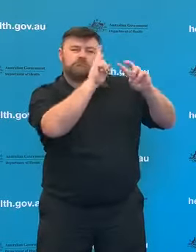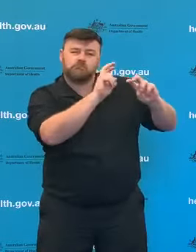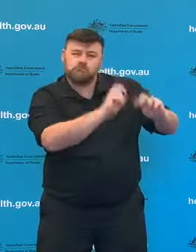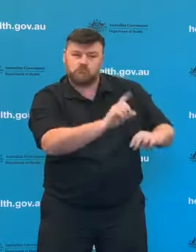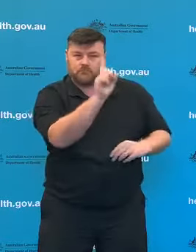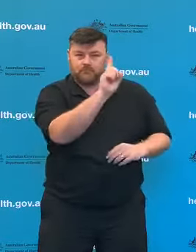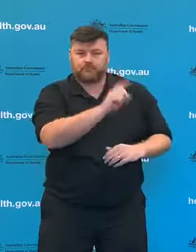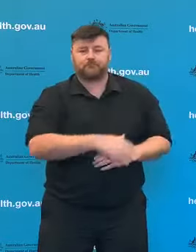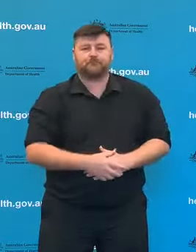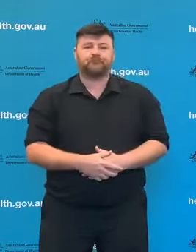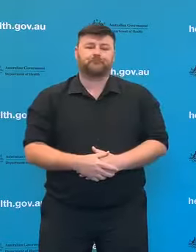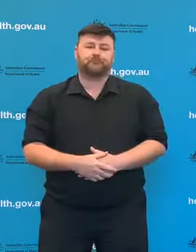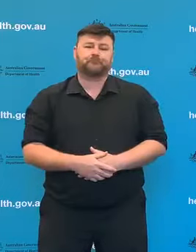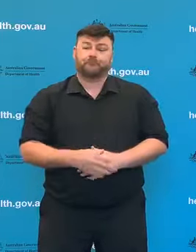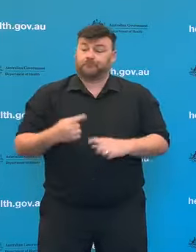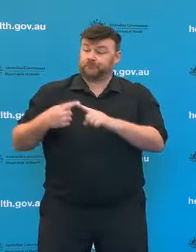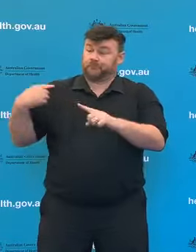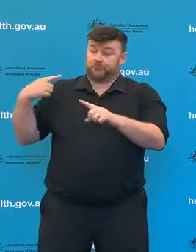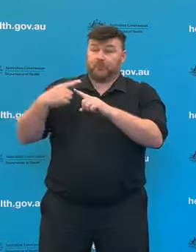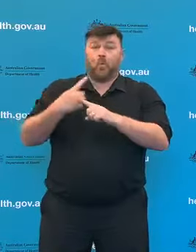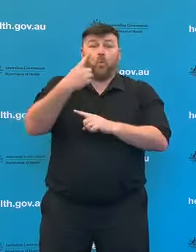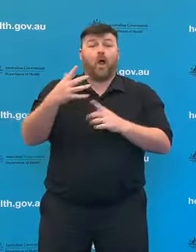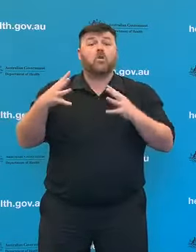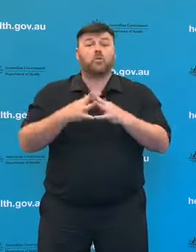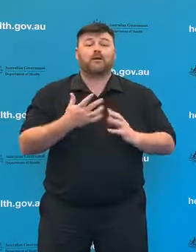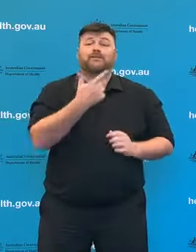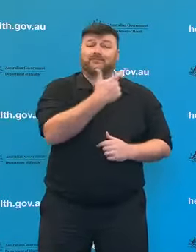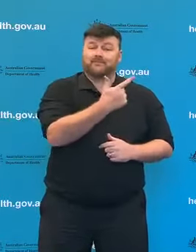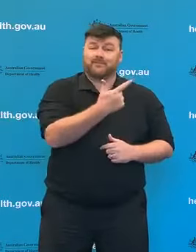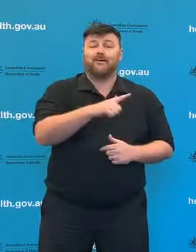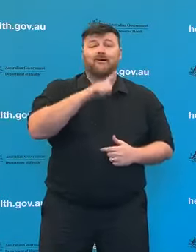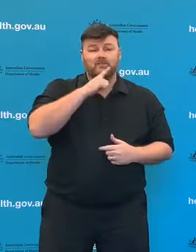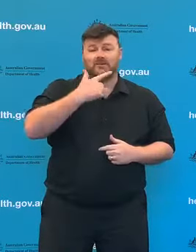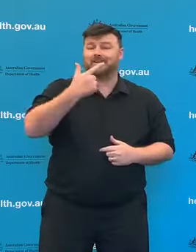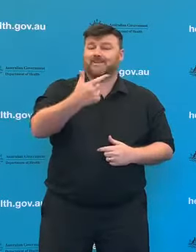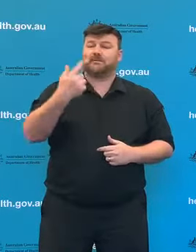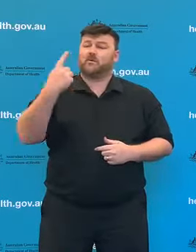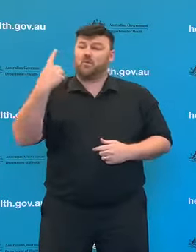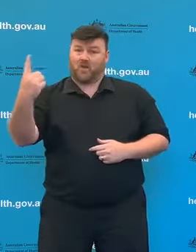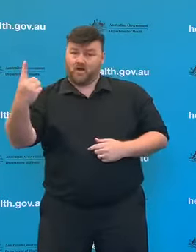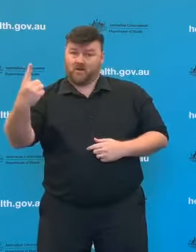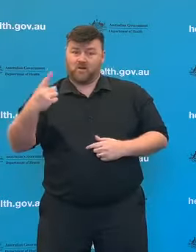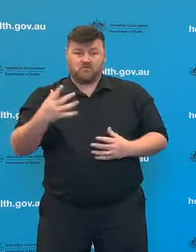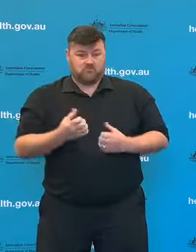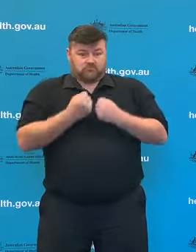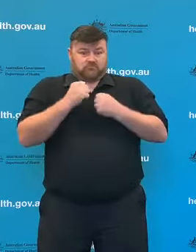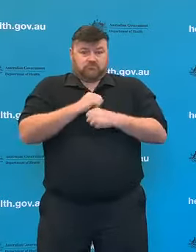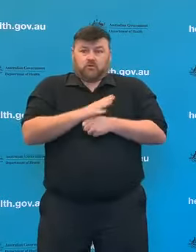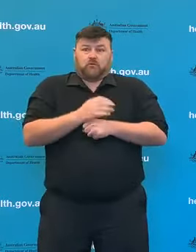In the past week we've seen 771 new cases of COVID-19. This compares to